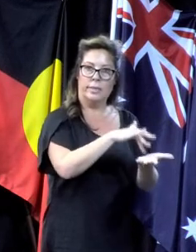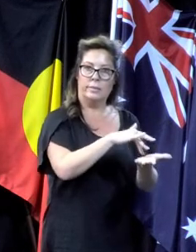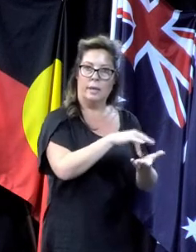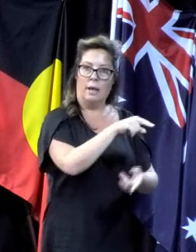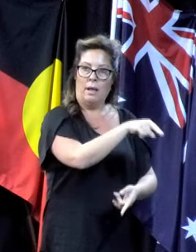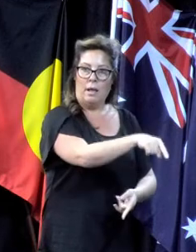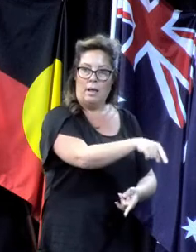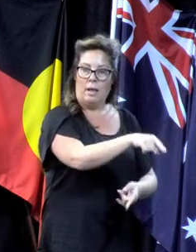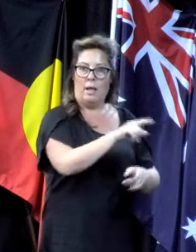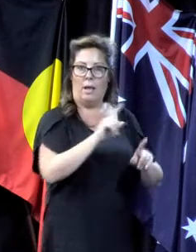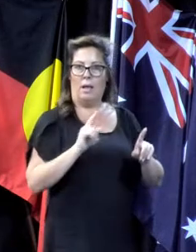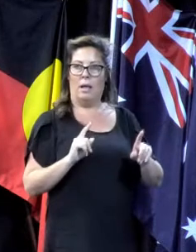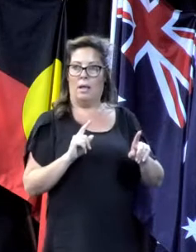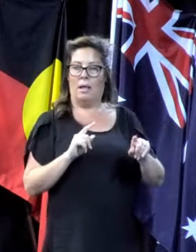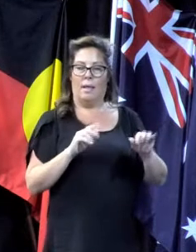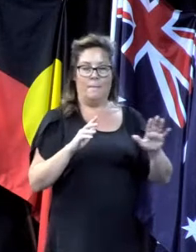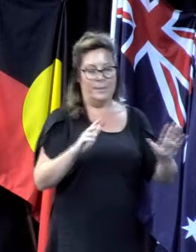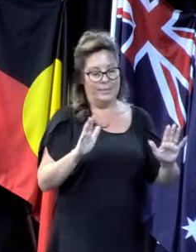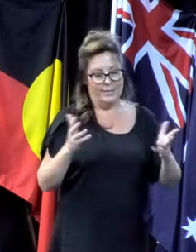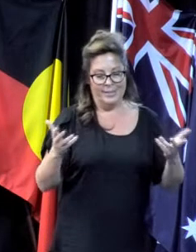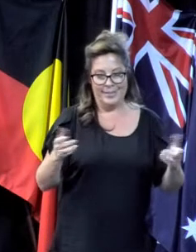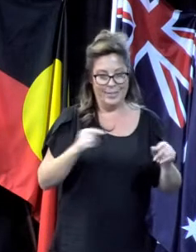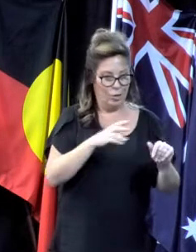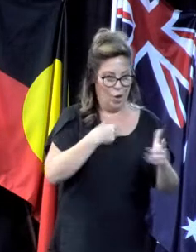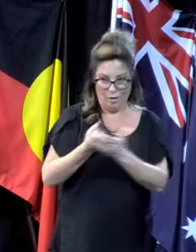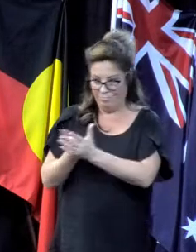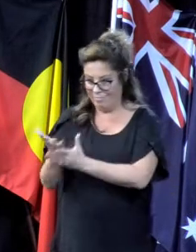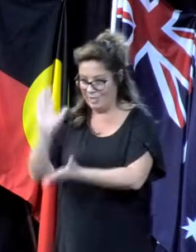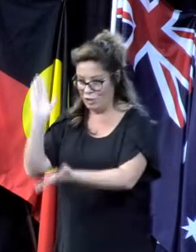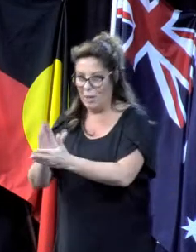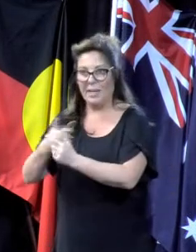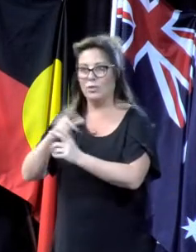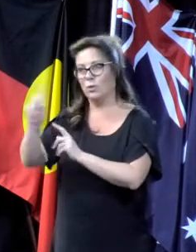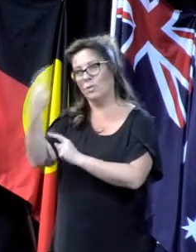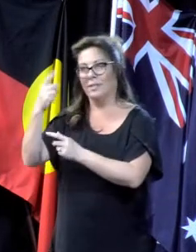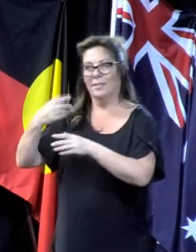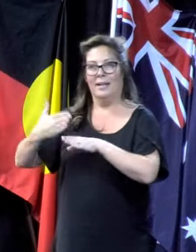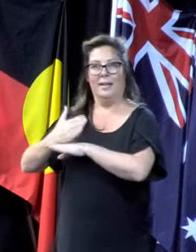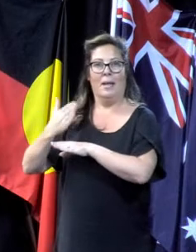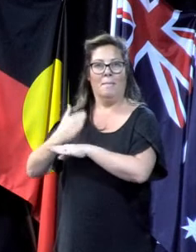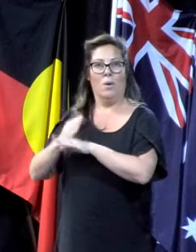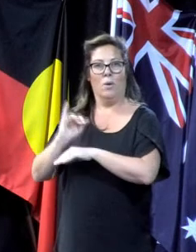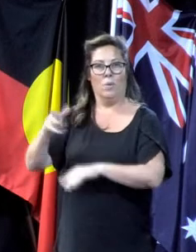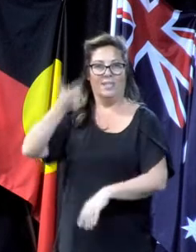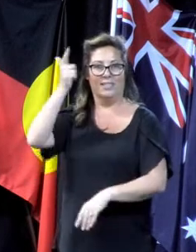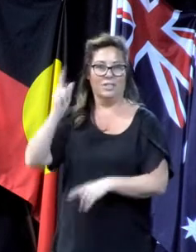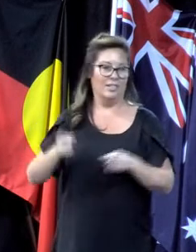could take on notice for a later time. MS FENOGLIO: That’s the line of thinking we were using. McMILLAN: Thank you, Commissioner.